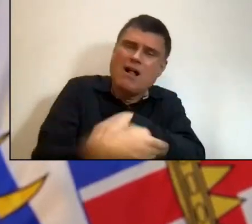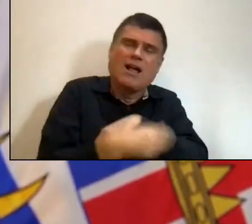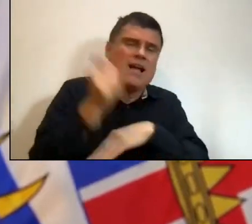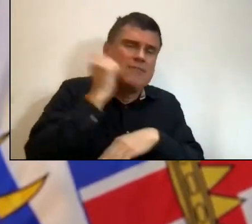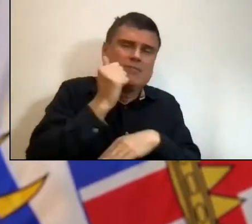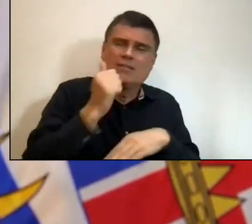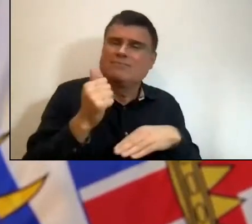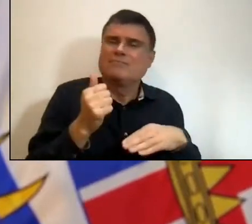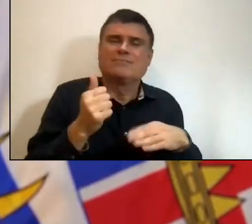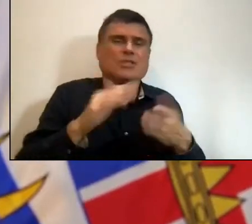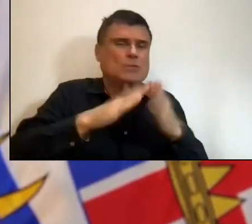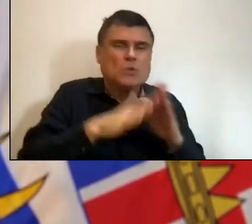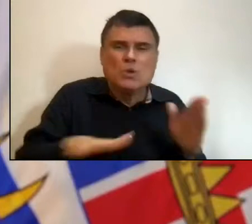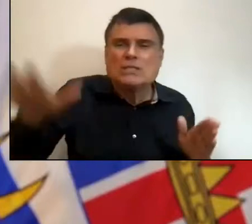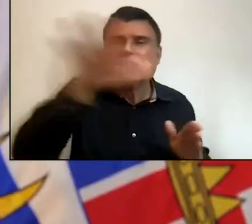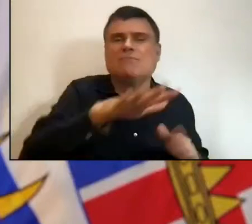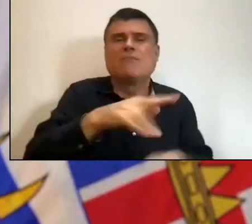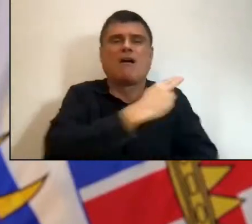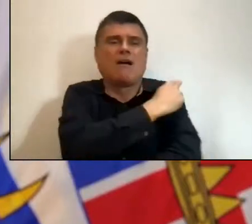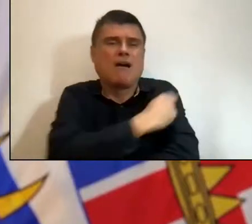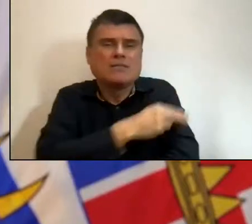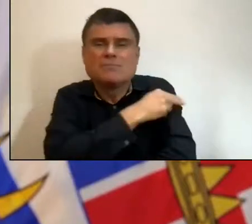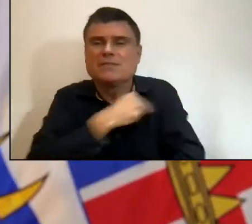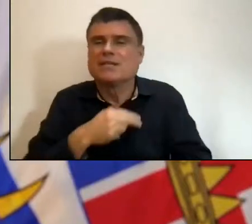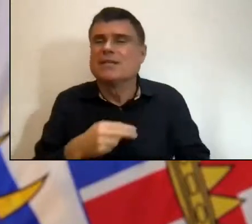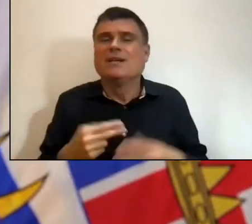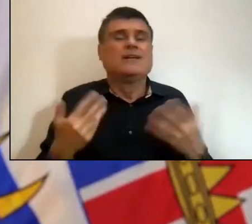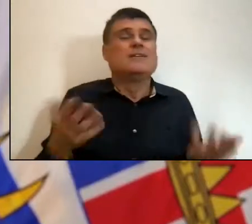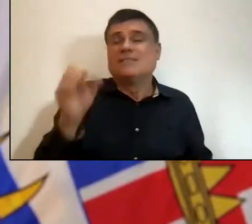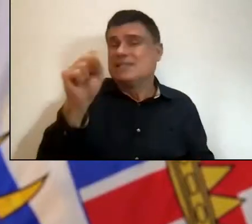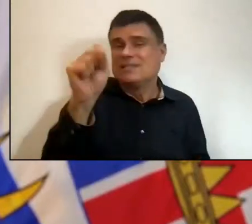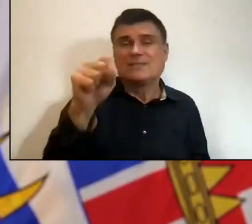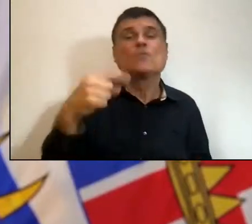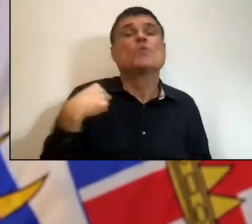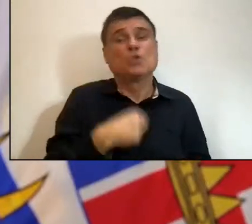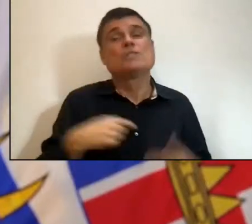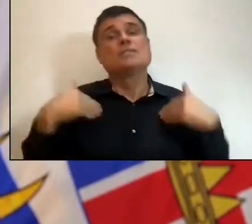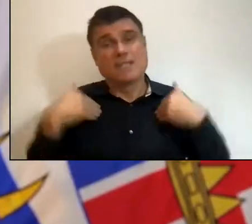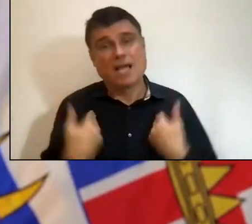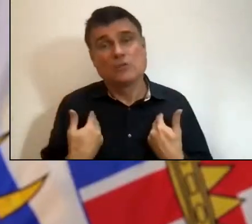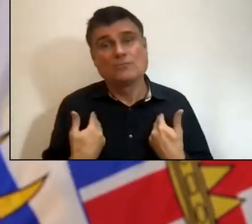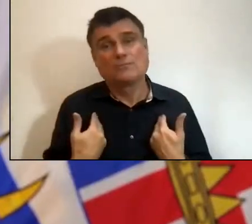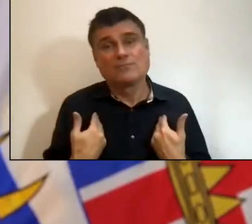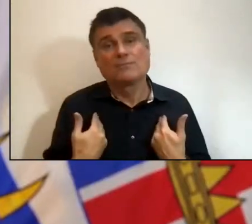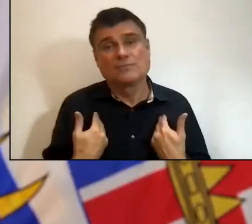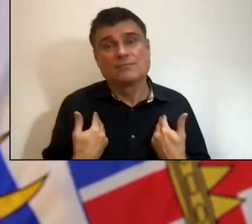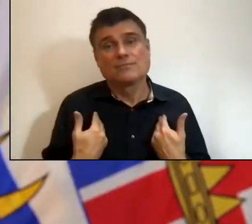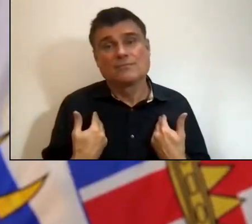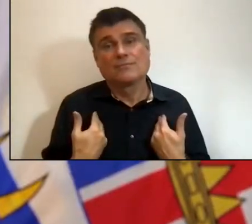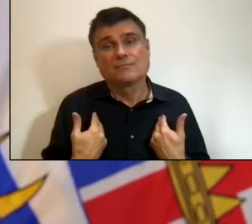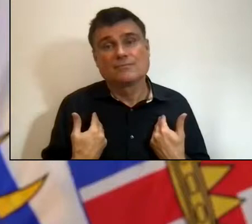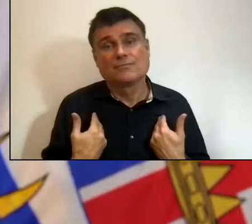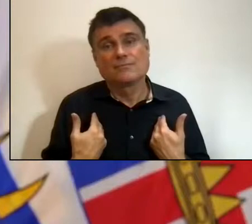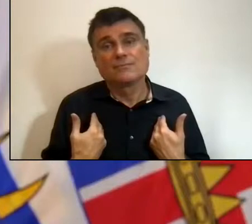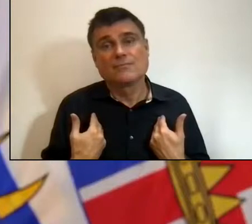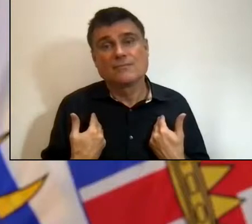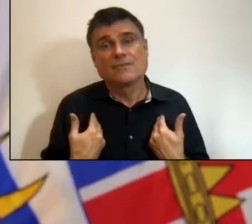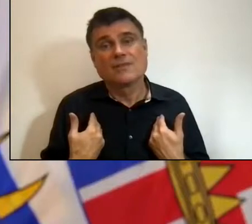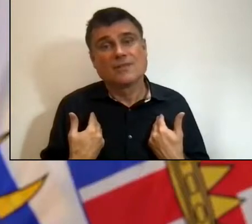Yeah, we are tired. But we will be there and we need everybody to support us in